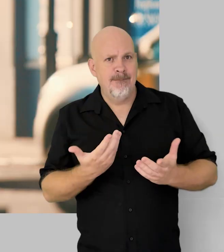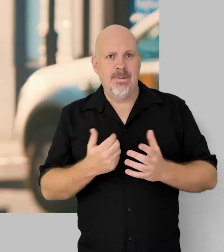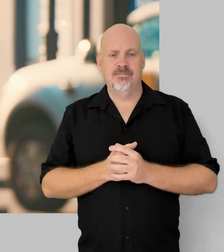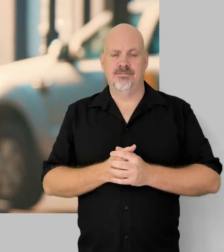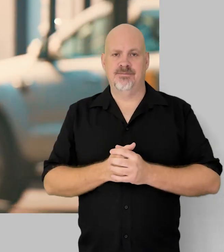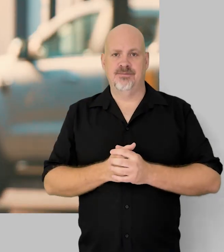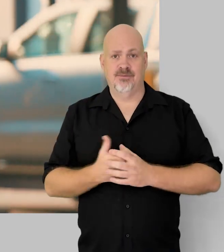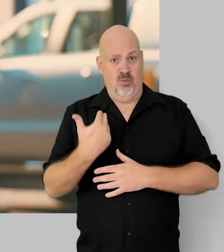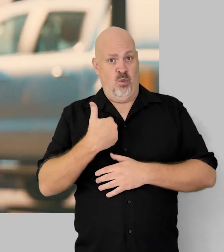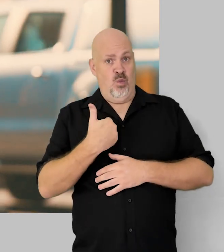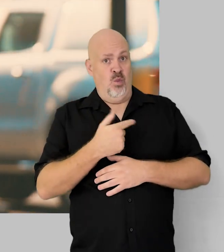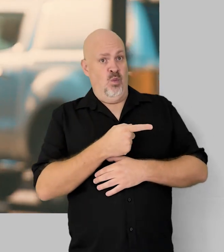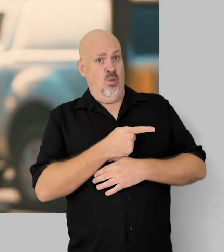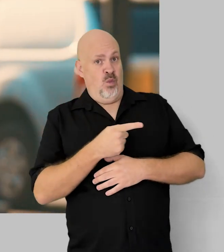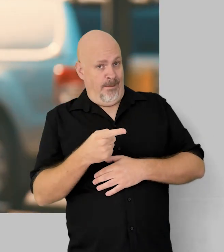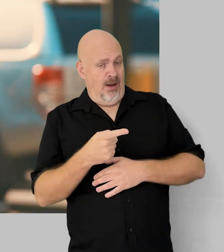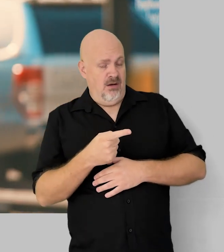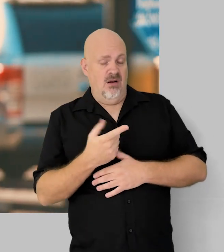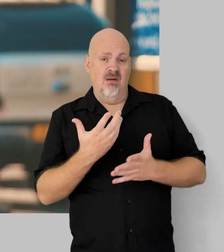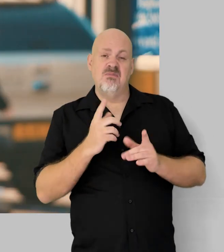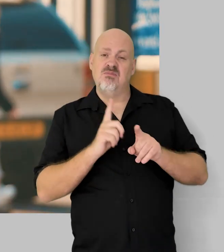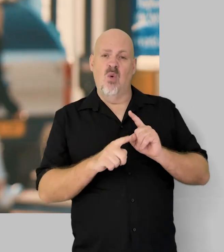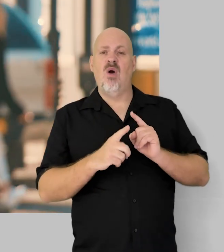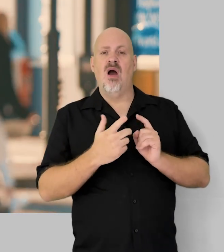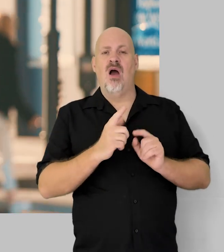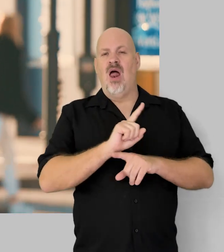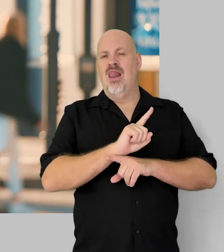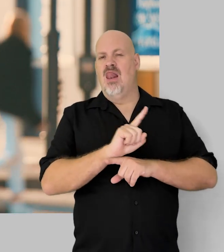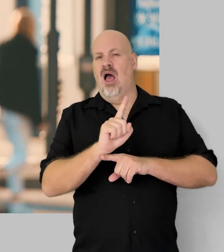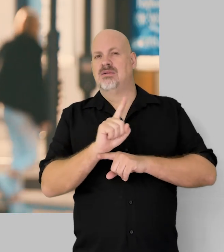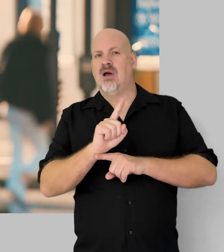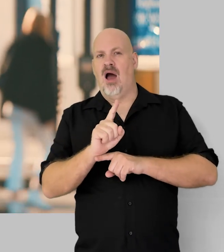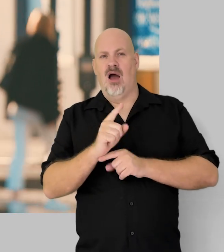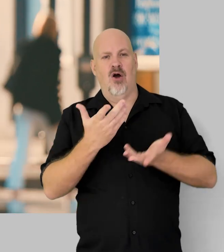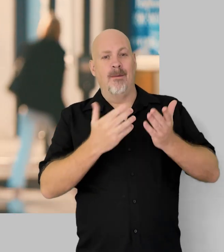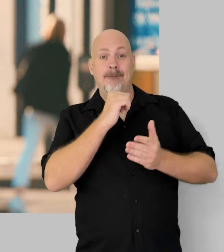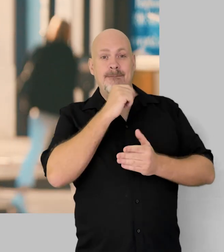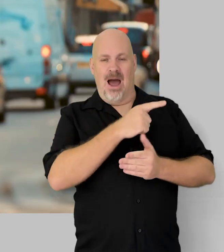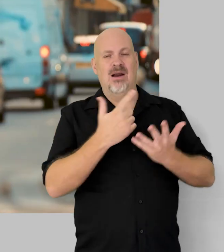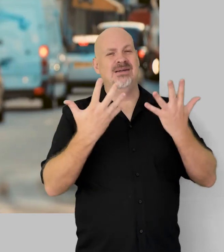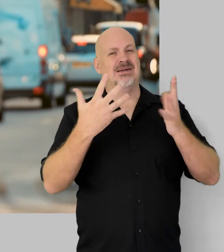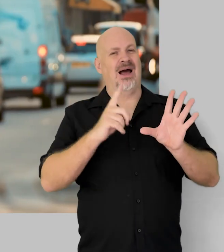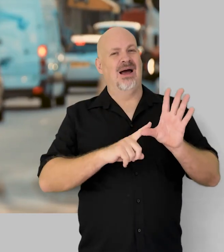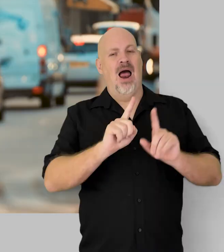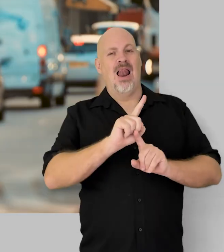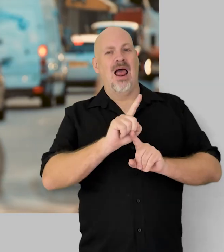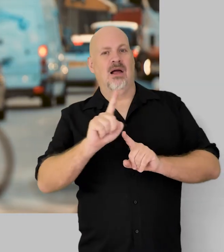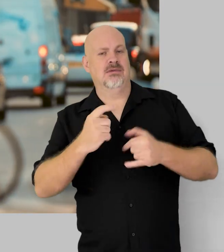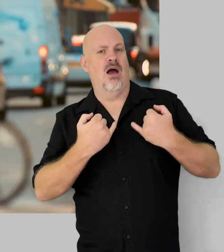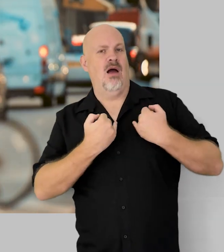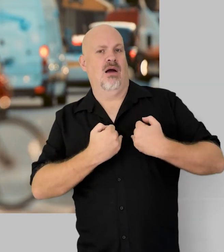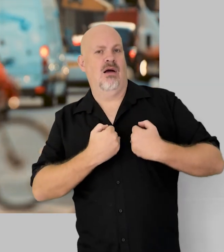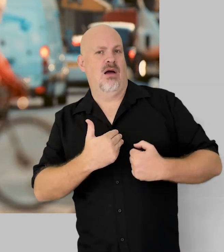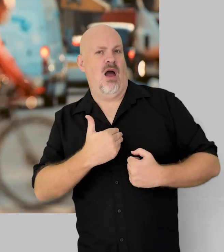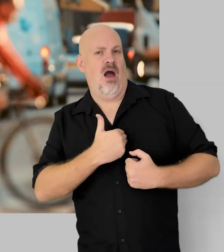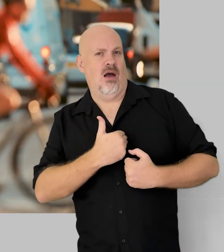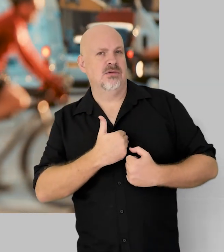This paradox is clearly reflected in the global body-of-disease data, which shows that across many European